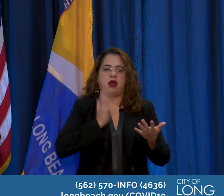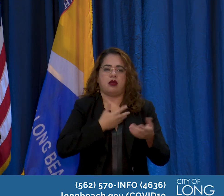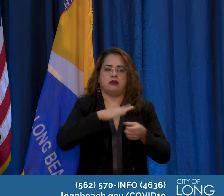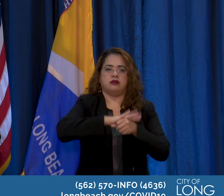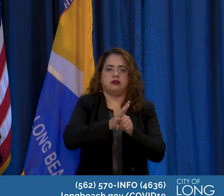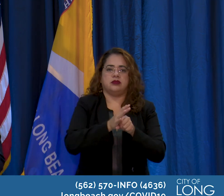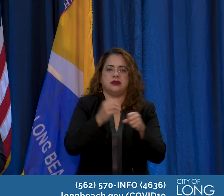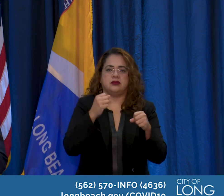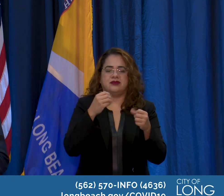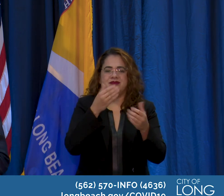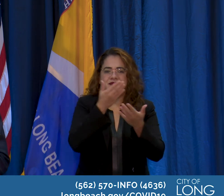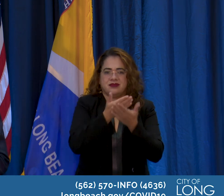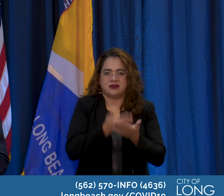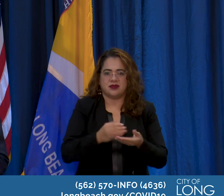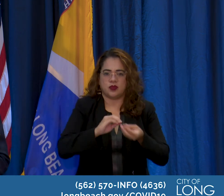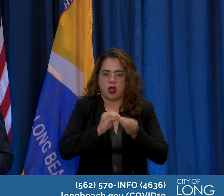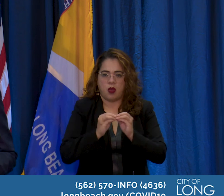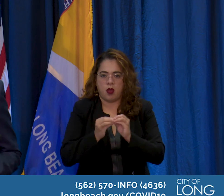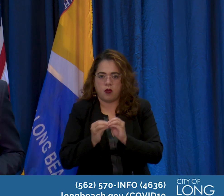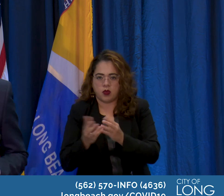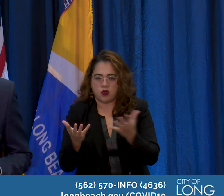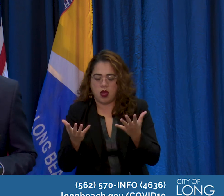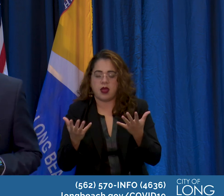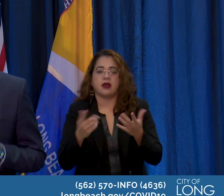hopefully we can get through all of that.